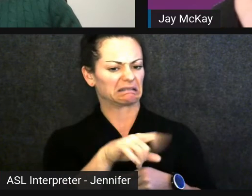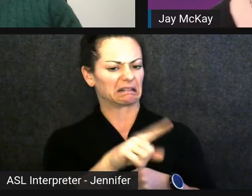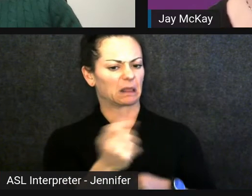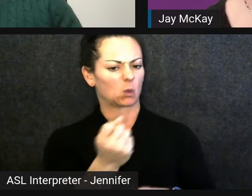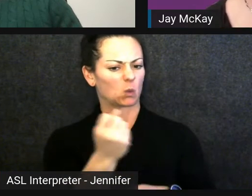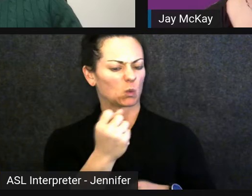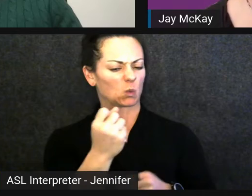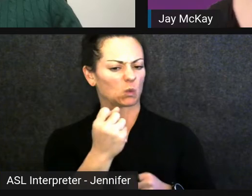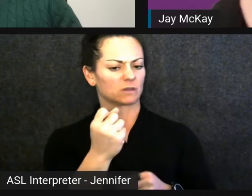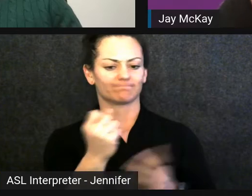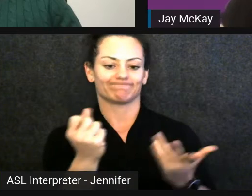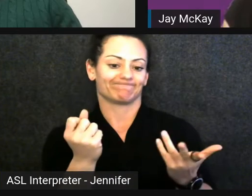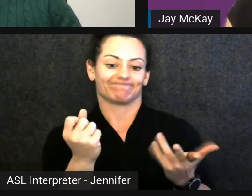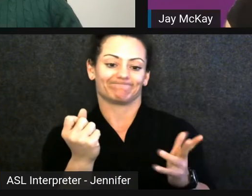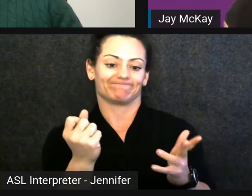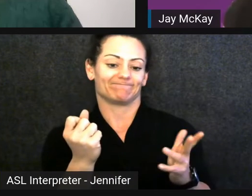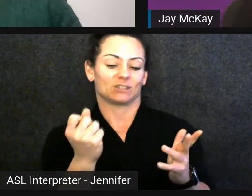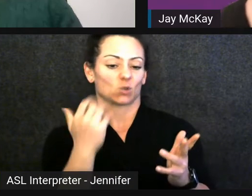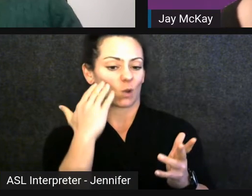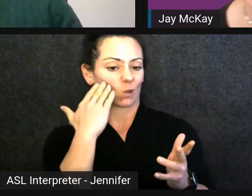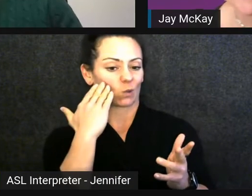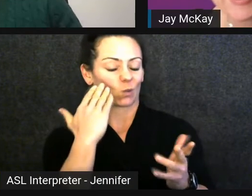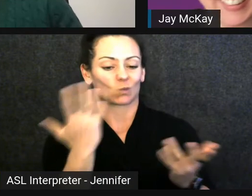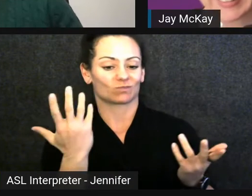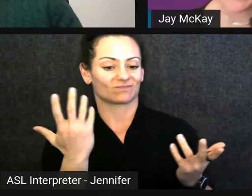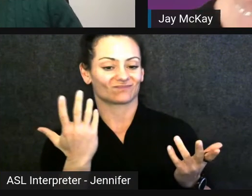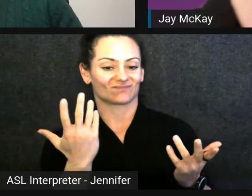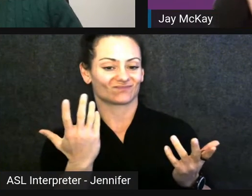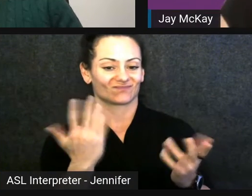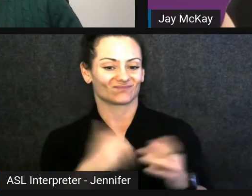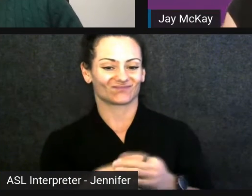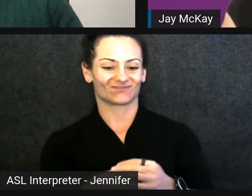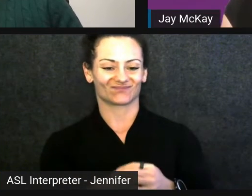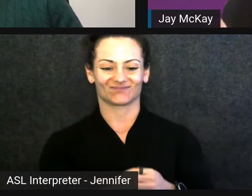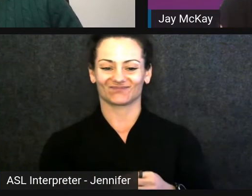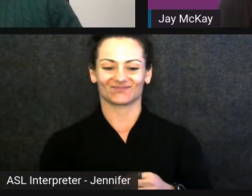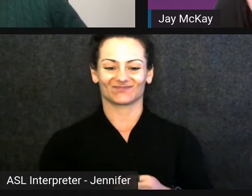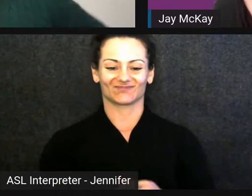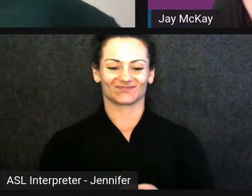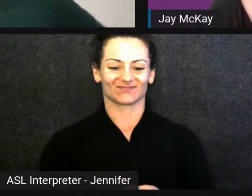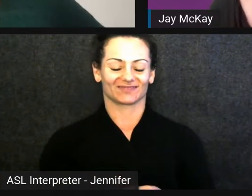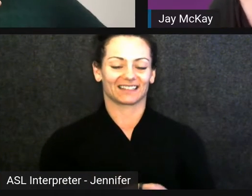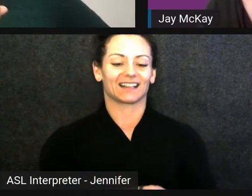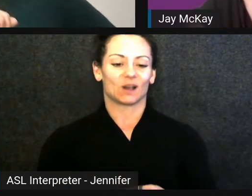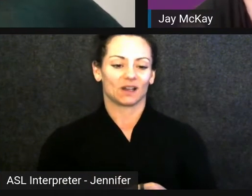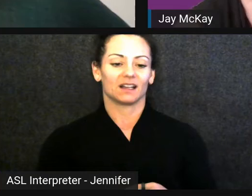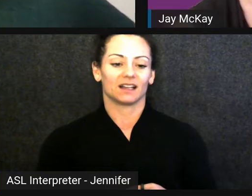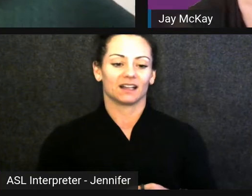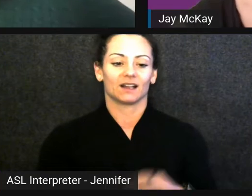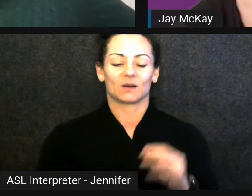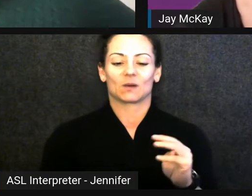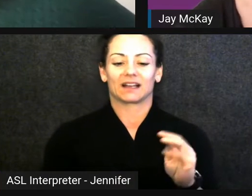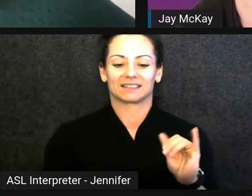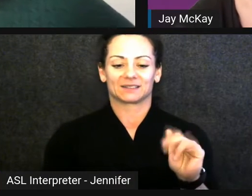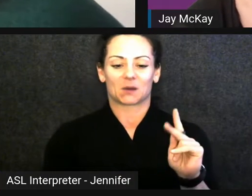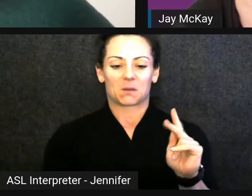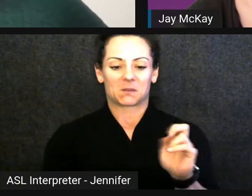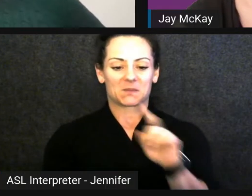Oh, that's all I have, just repeated twice. All right. If the person asking the question could elaborate on this,